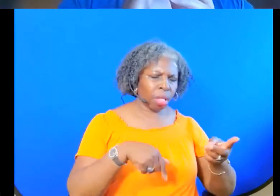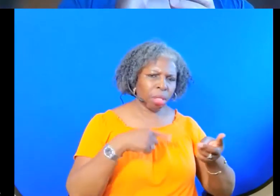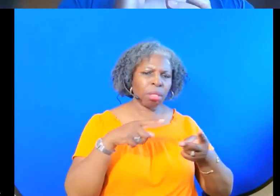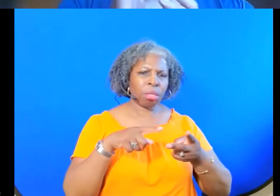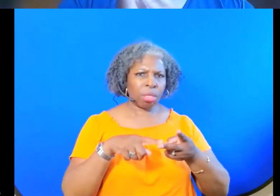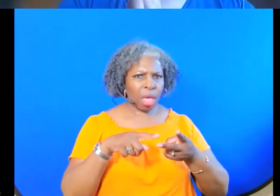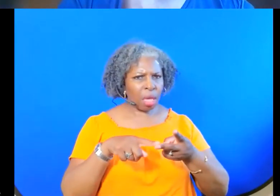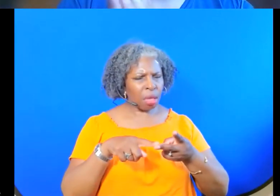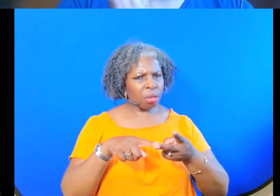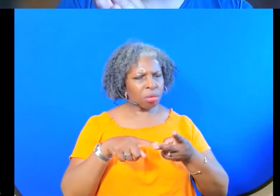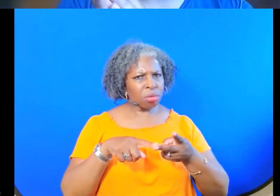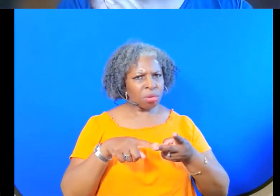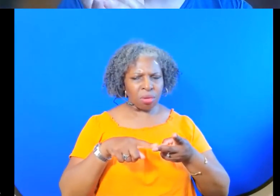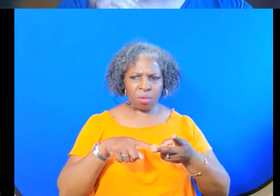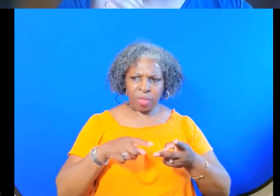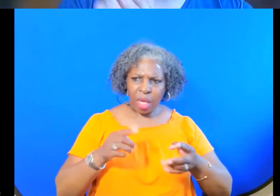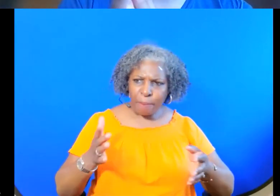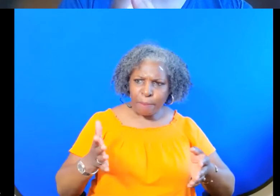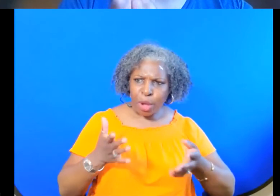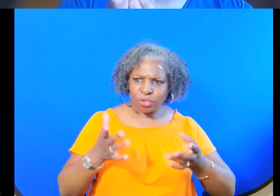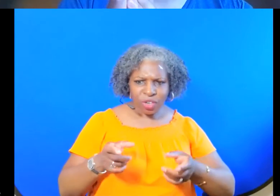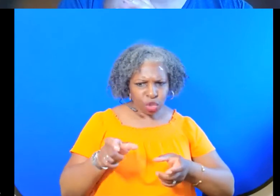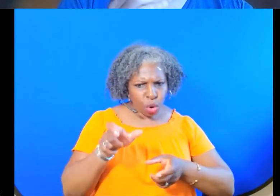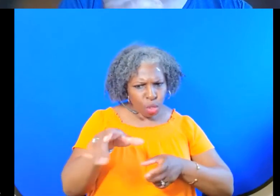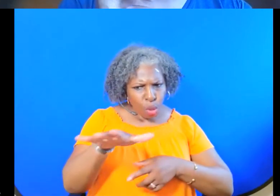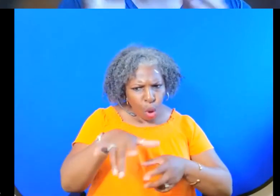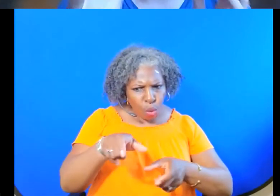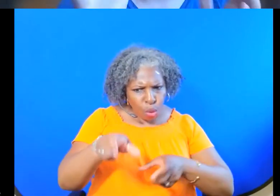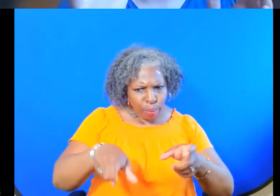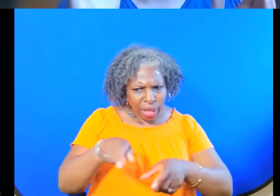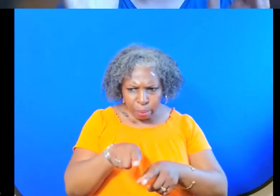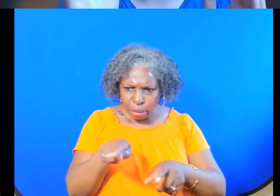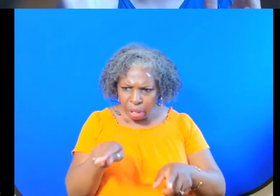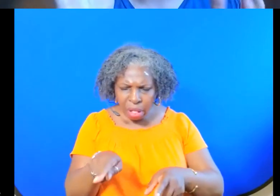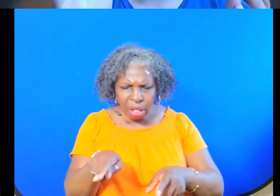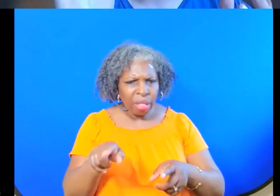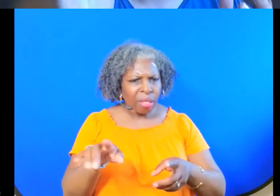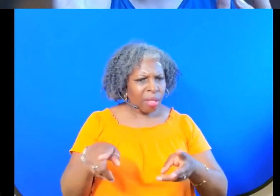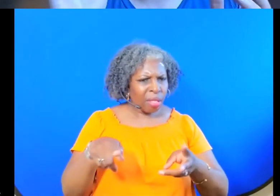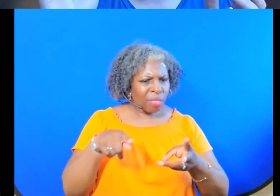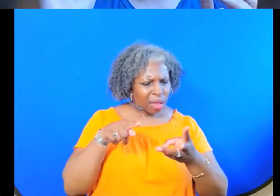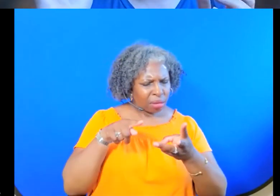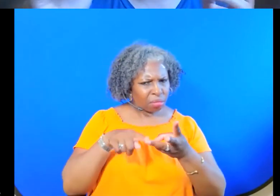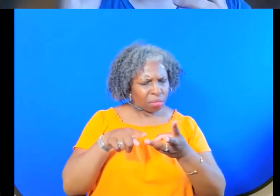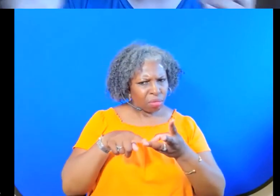the kind of motivations of the people who were in the place, and then the motivations of the people who manage the place.